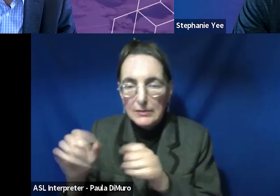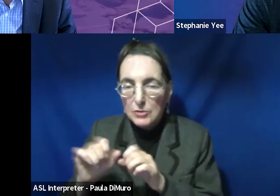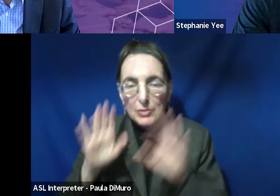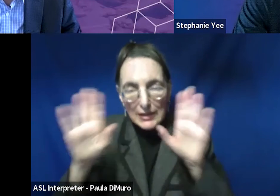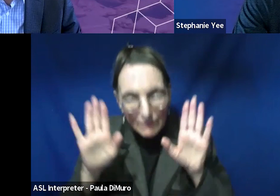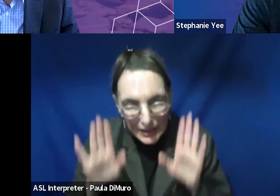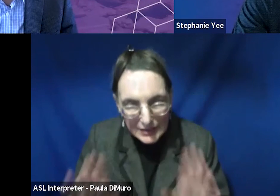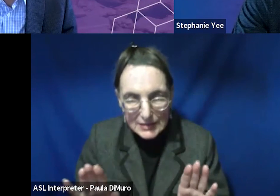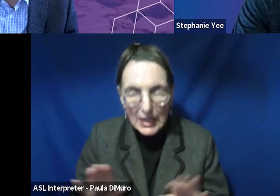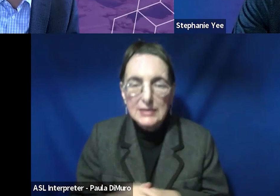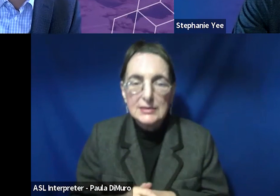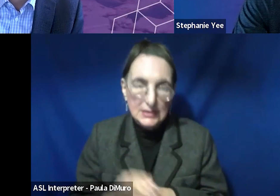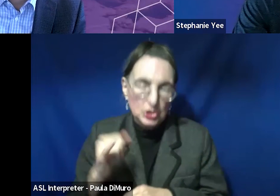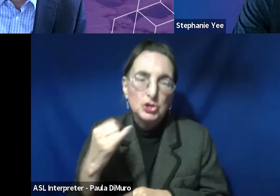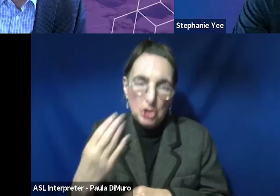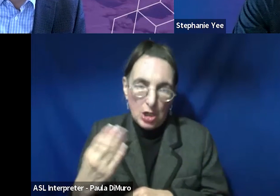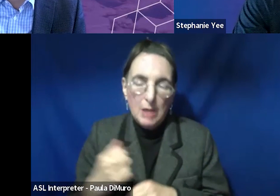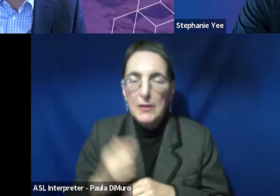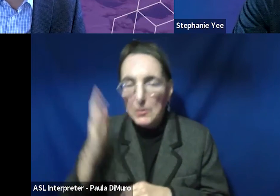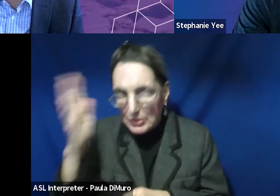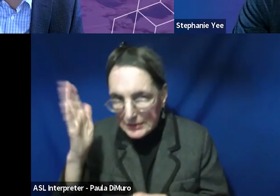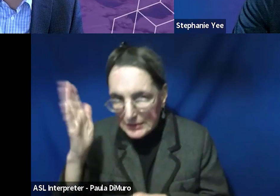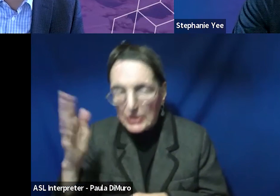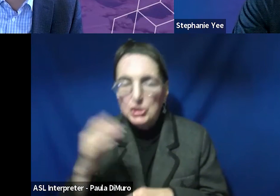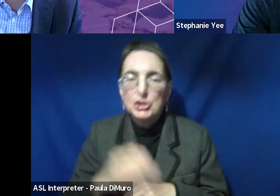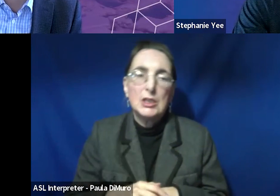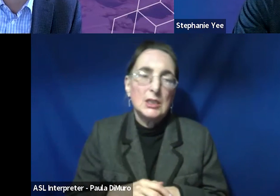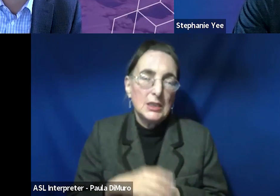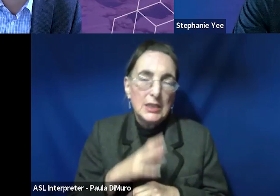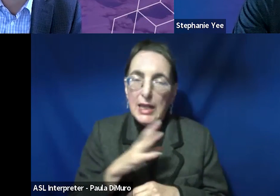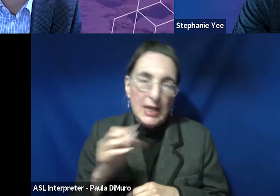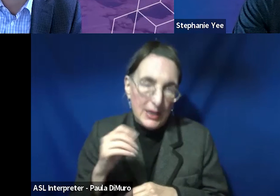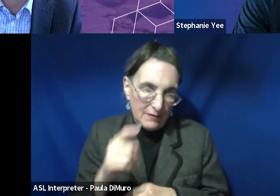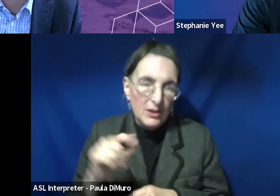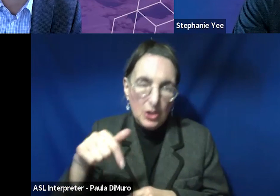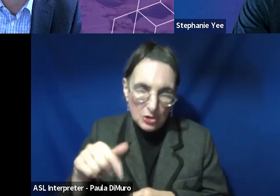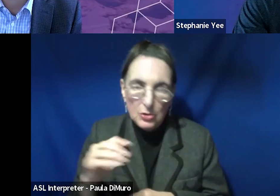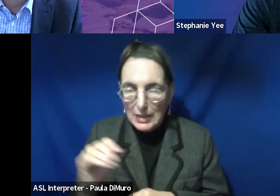and the demonstration, and the Q&A. Thank you, all, for joining us for this session today.